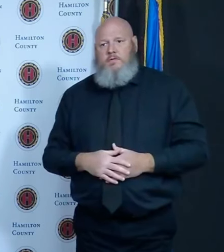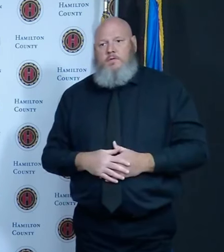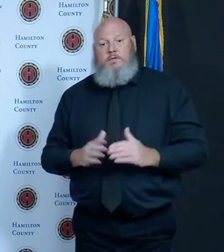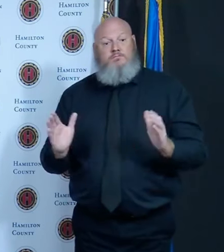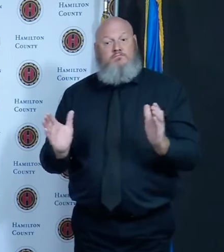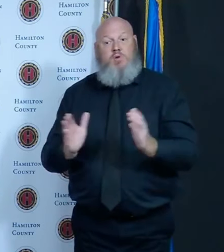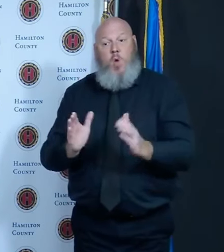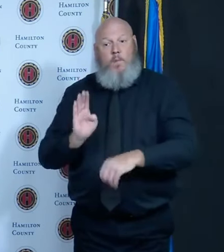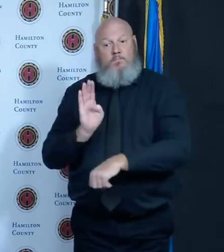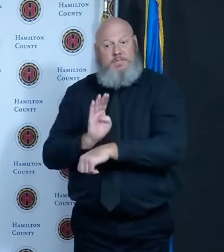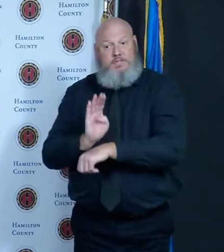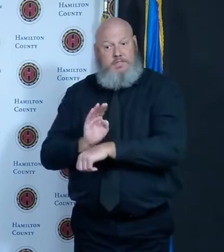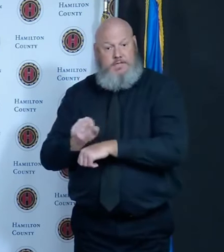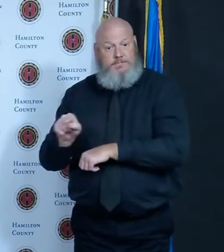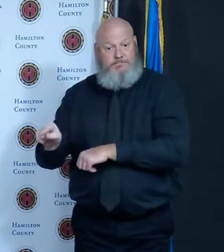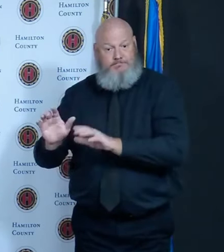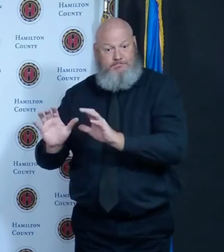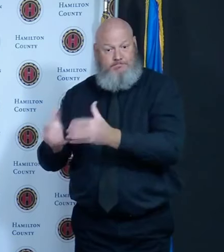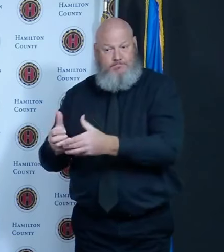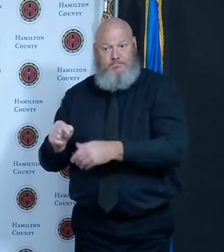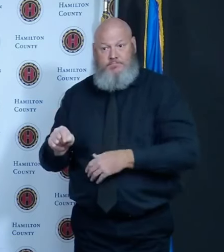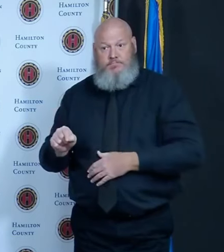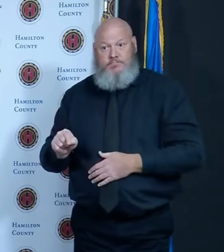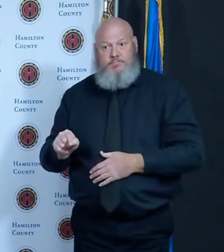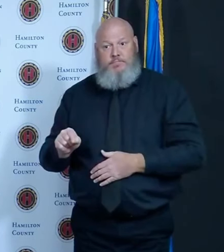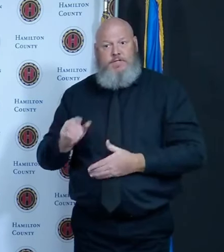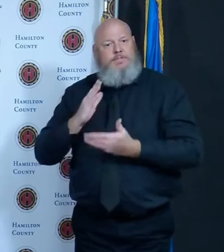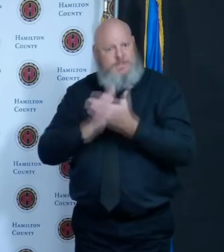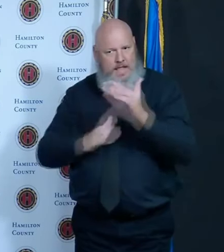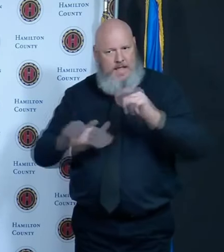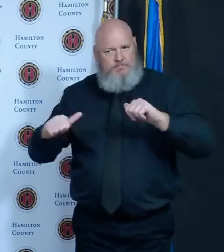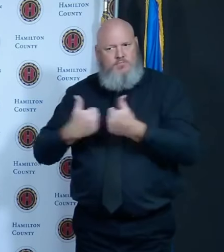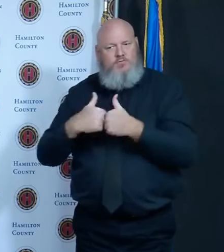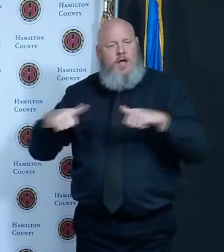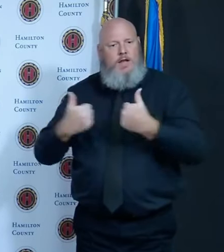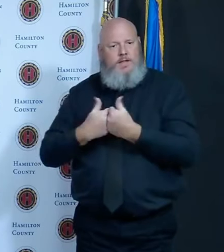challenges that these small businesses face along with their employees but also